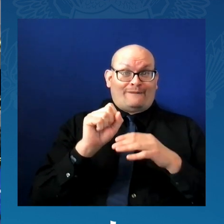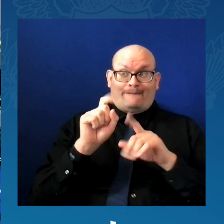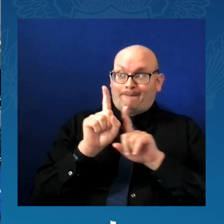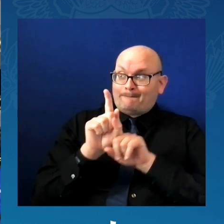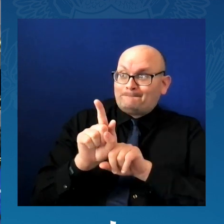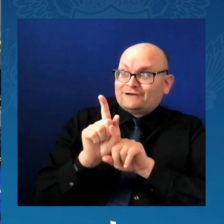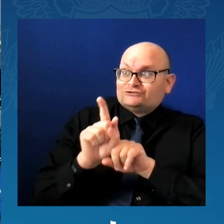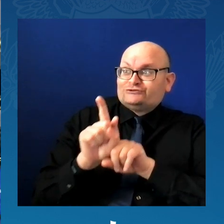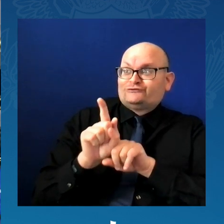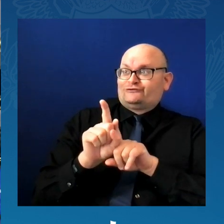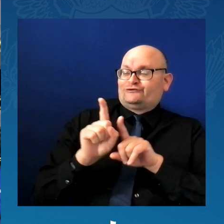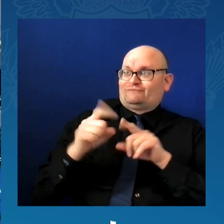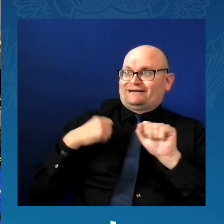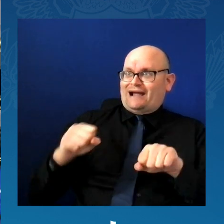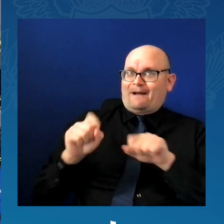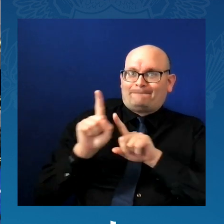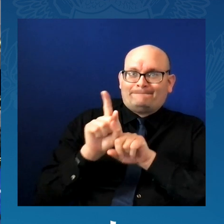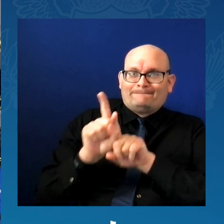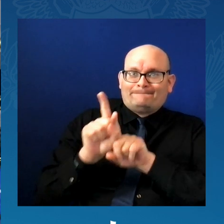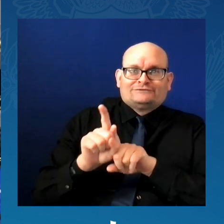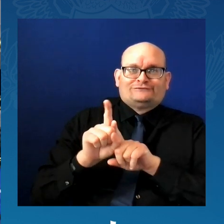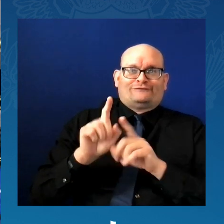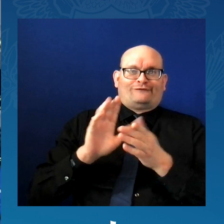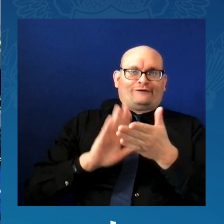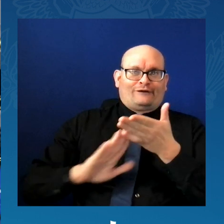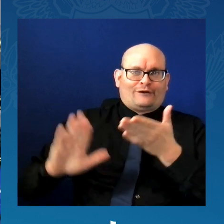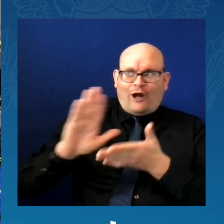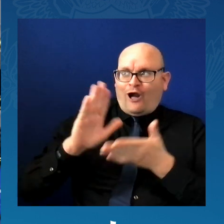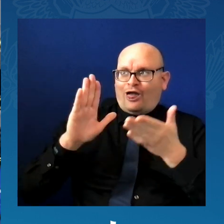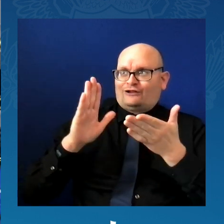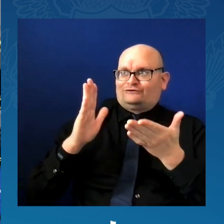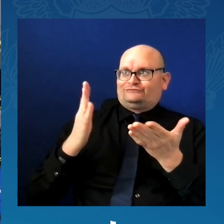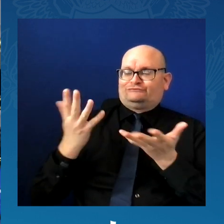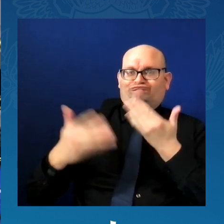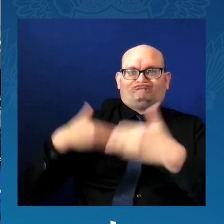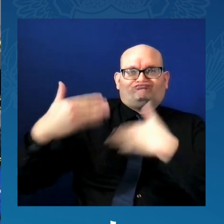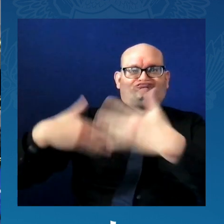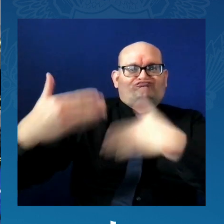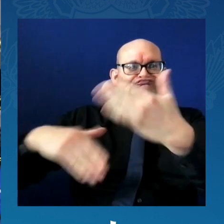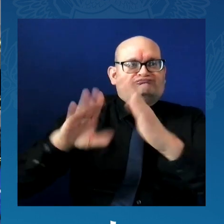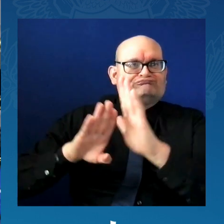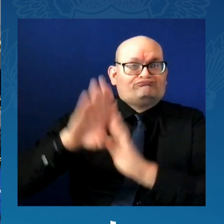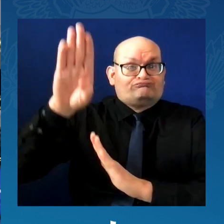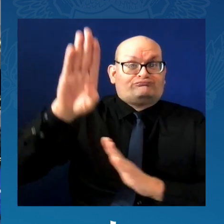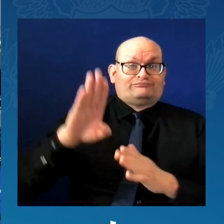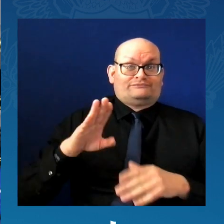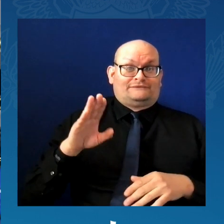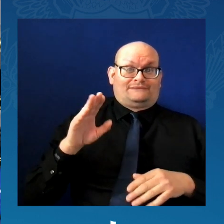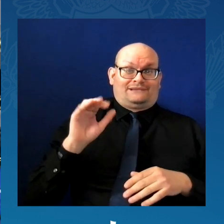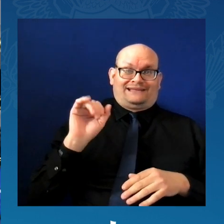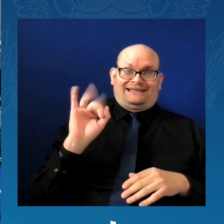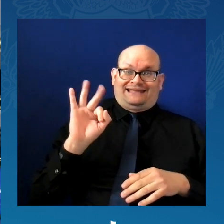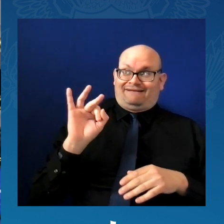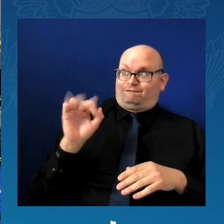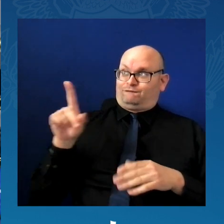students as well as those looking to pivot into our industry. Like our critical veterans in our United States.